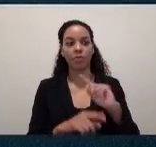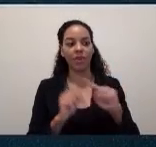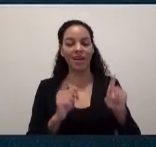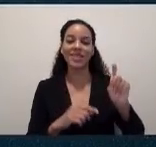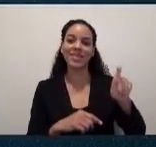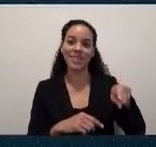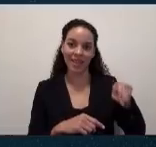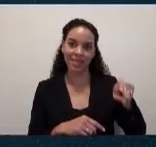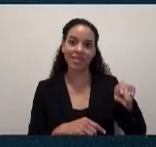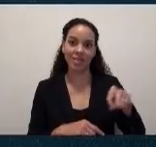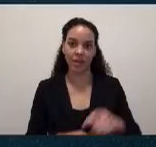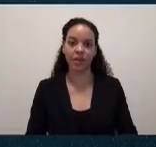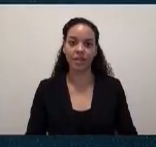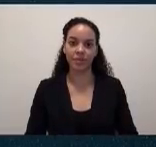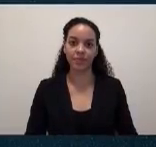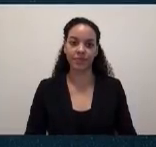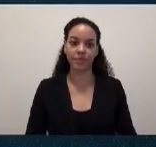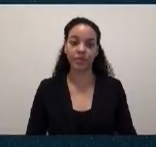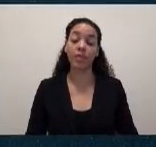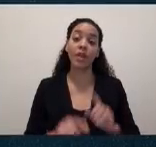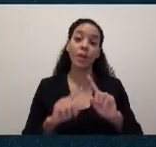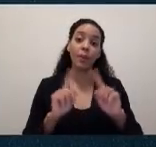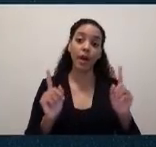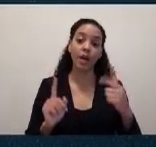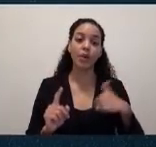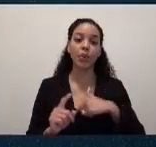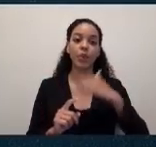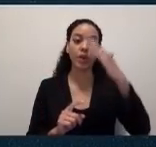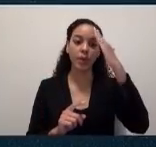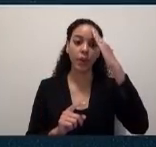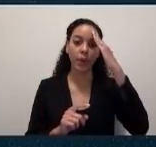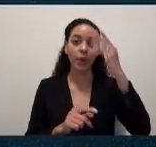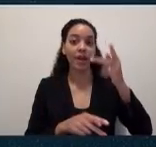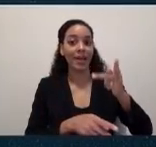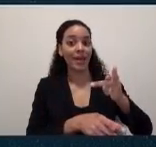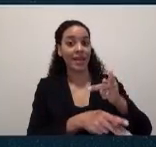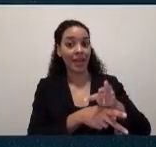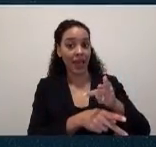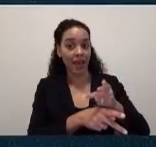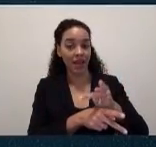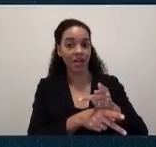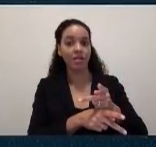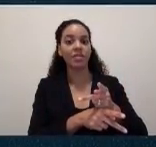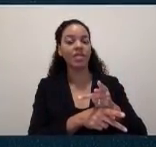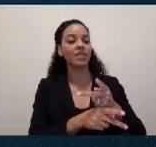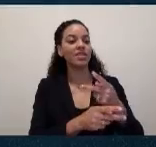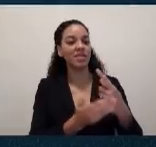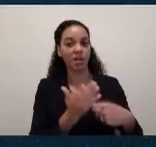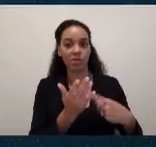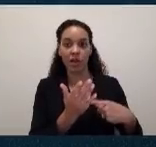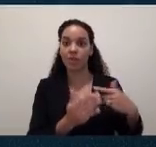Yet, we know that care is too often, too expensive and too difficult to find,